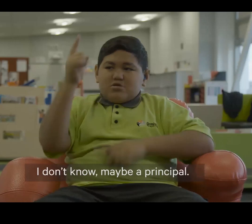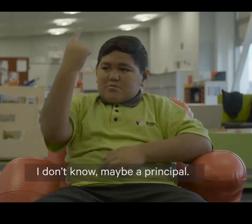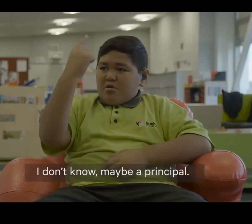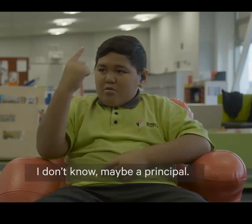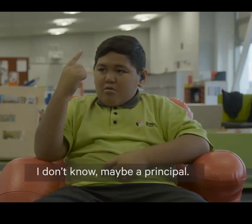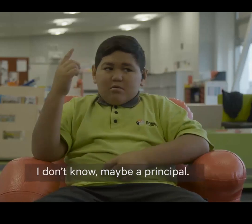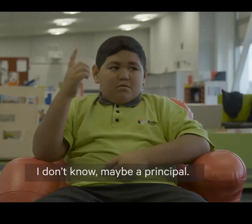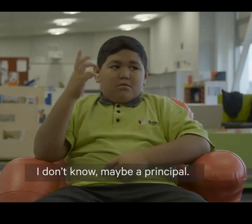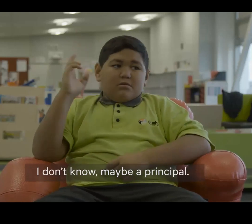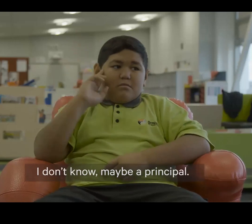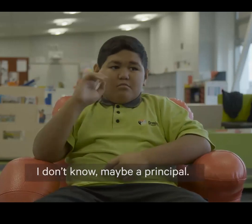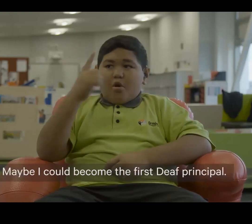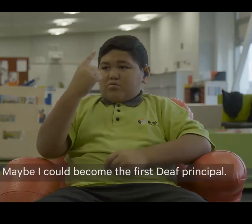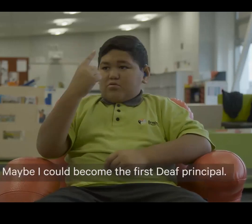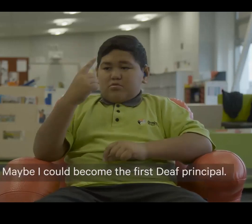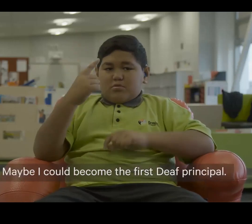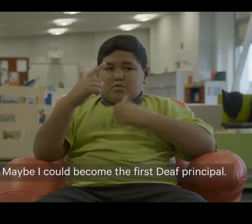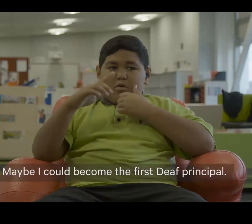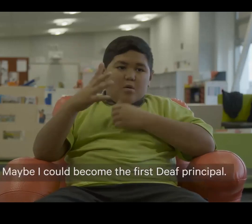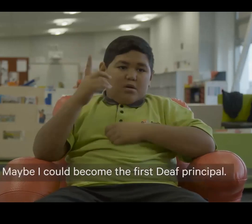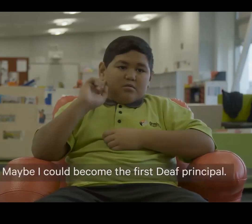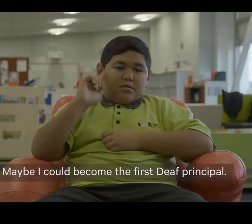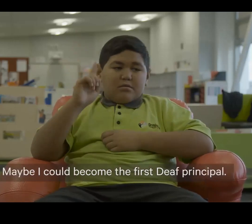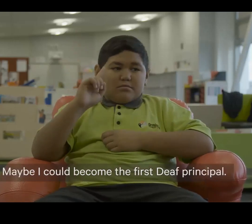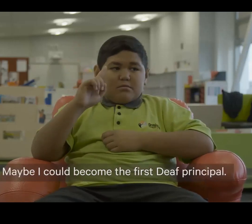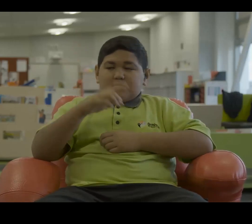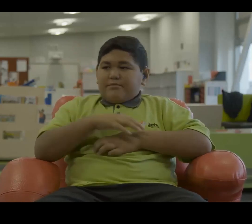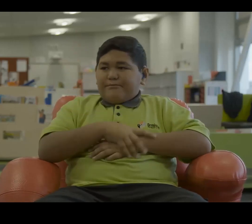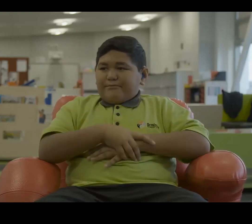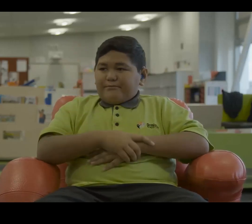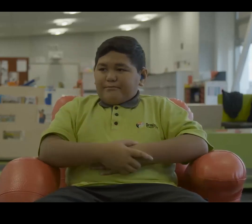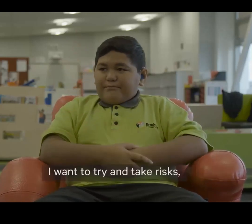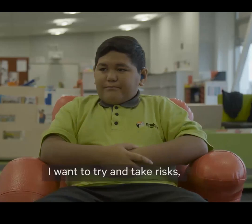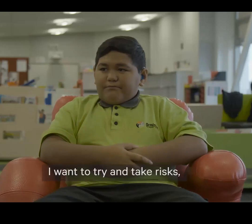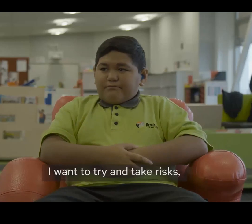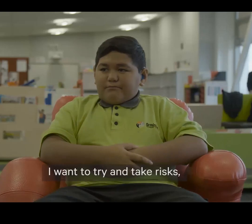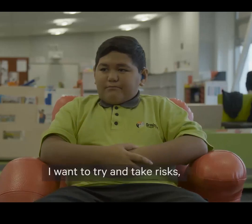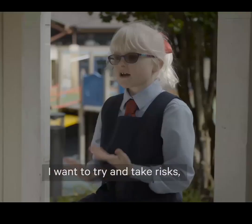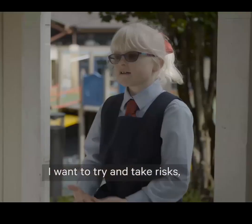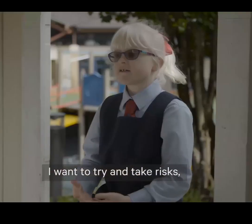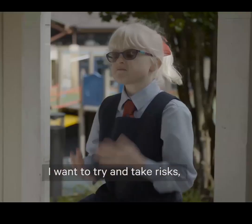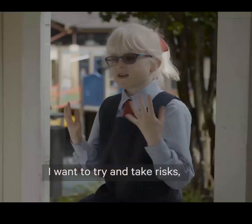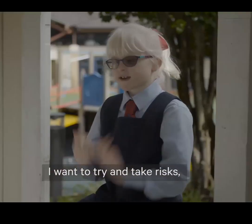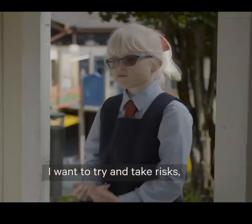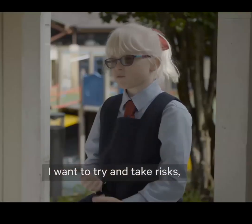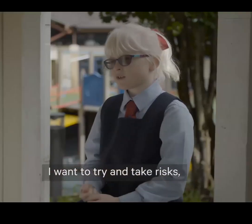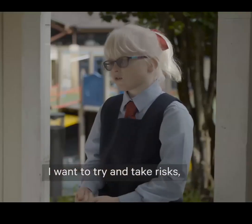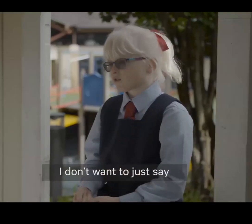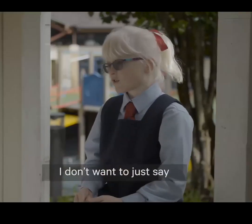I don't know, maybe a principal? Maybe I could become the first deaf principal. I want to try and take risks.